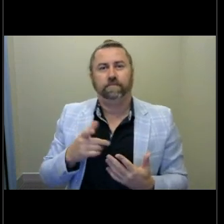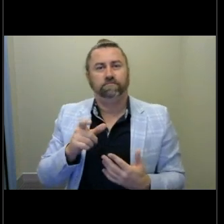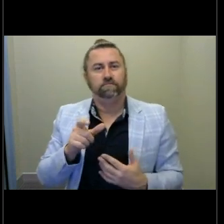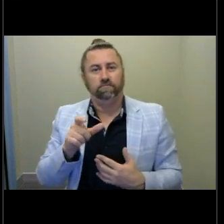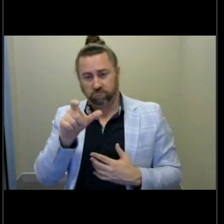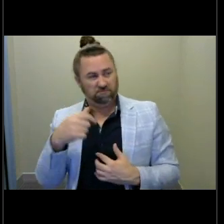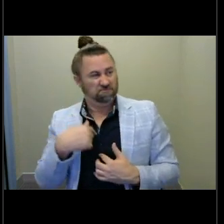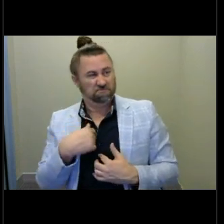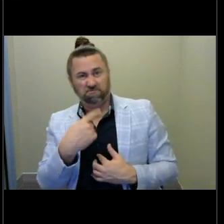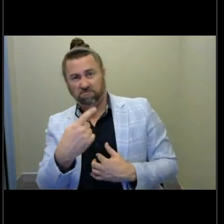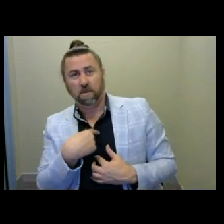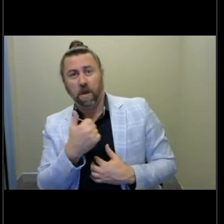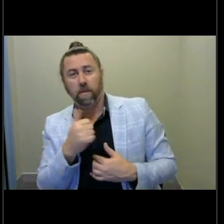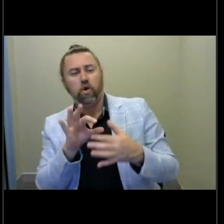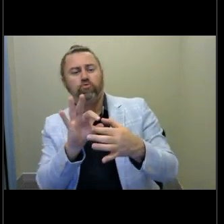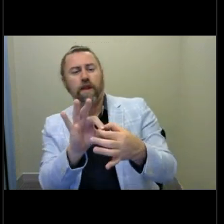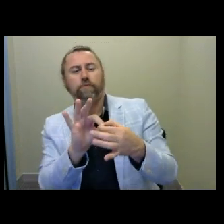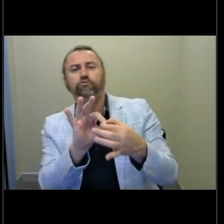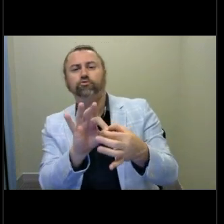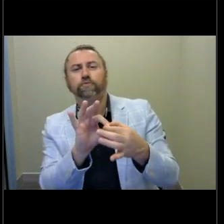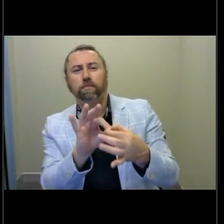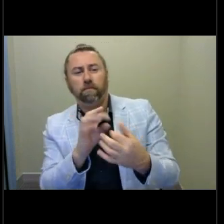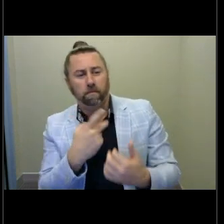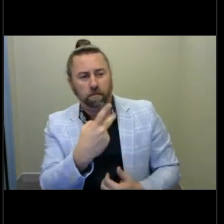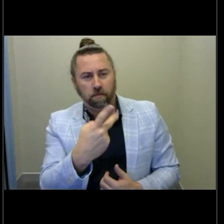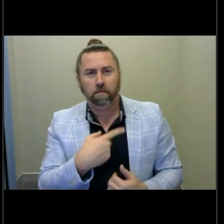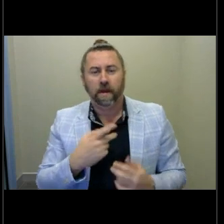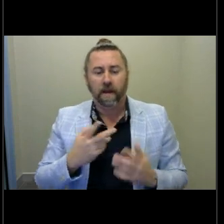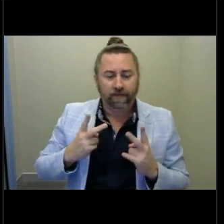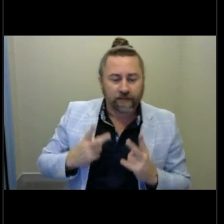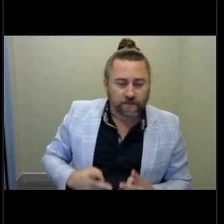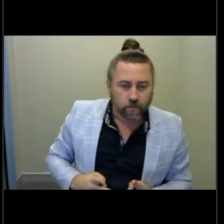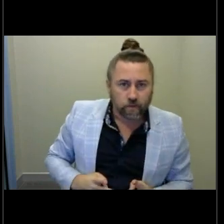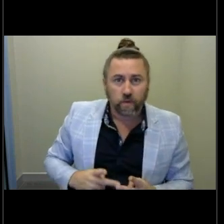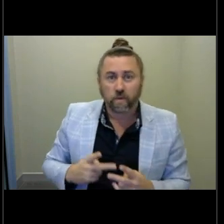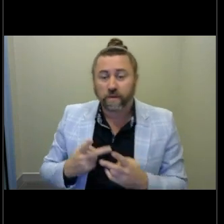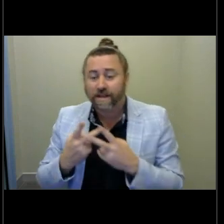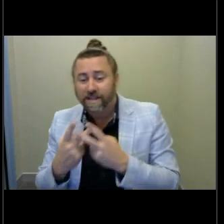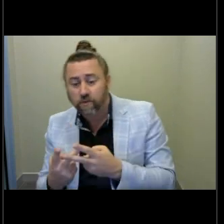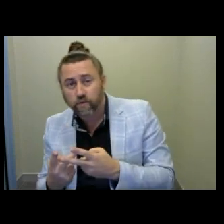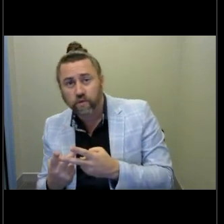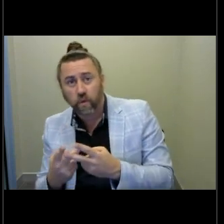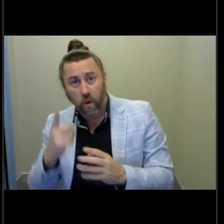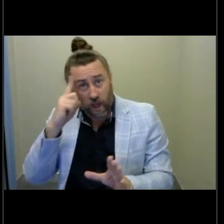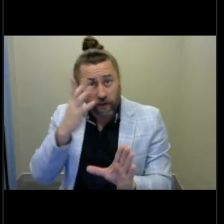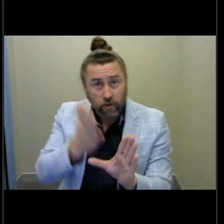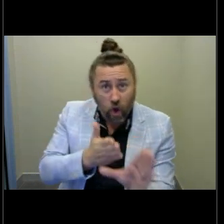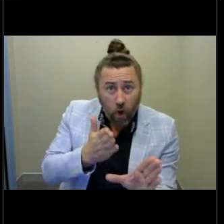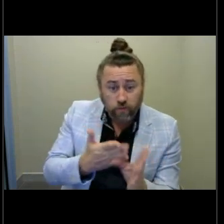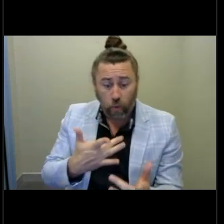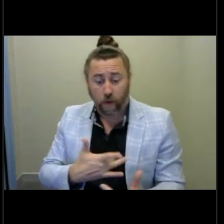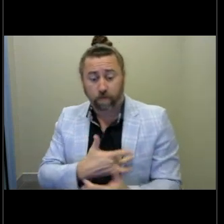a relationship with. It is physically, sexually or emotionally abusive, it could be threatening, coercive